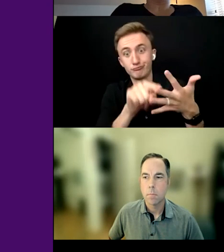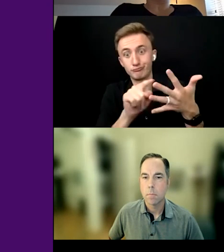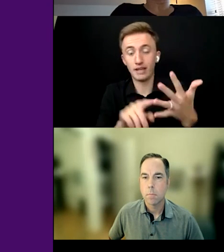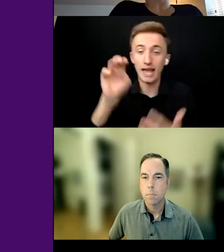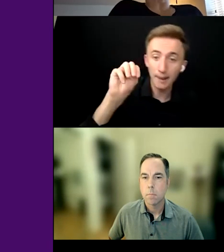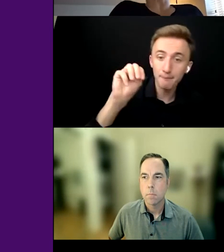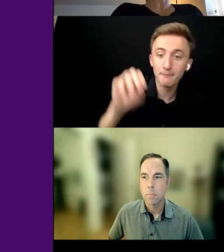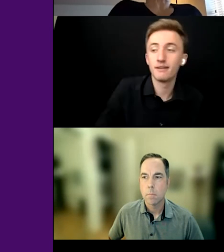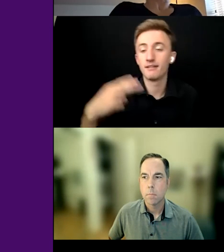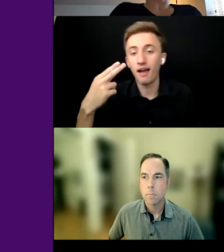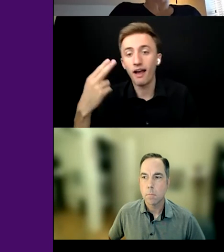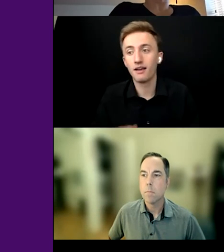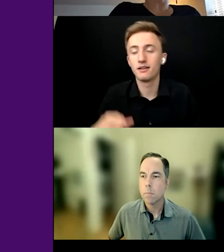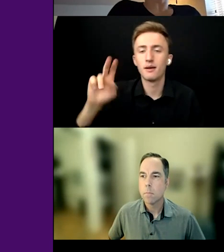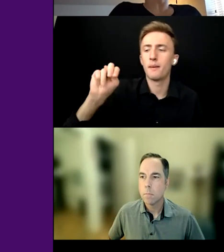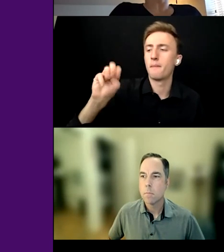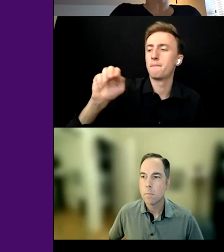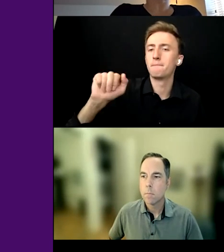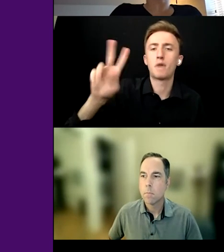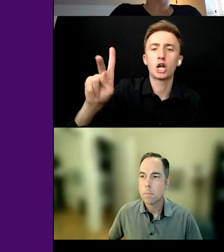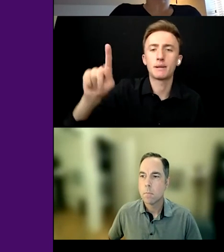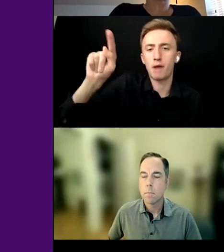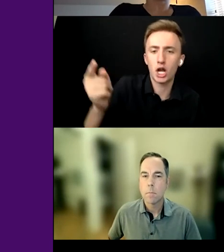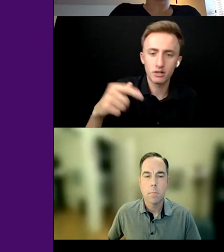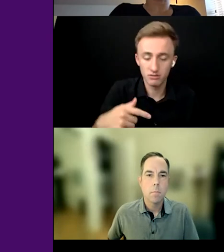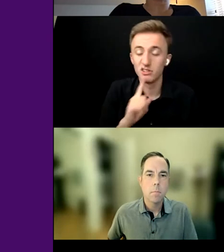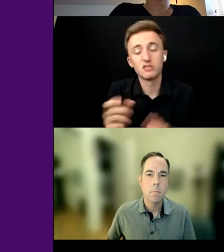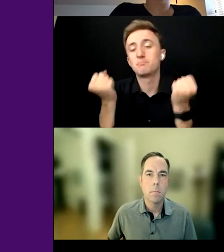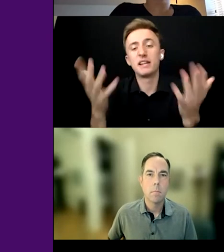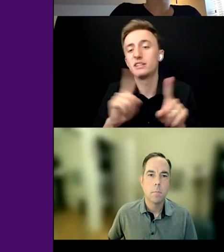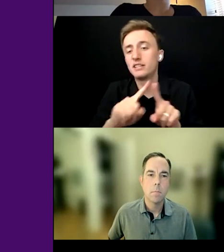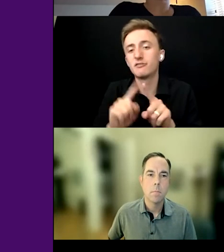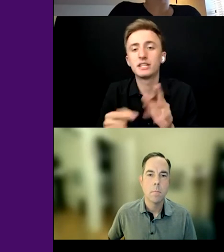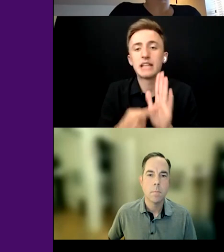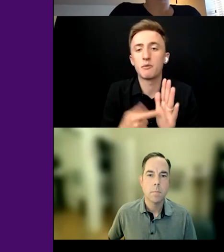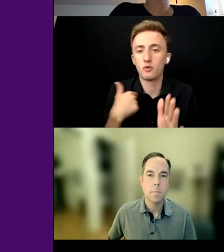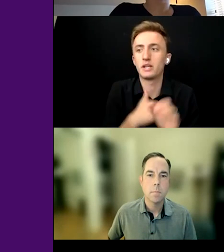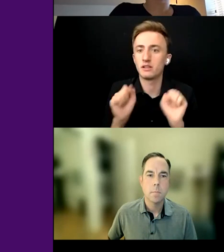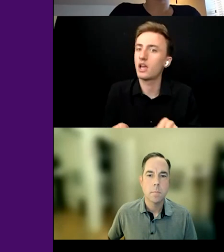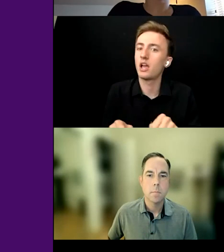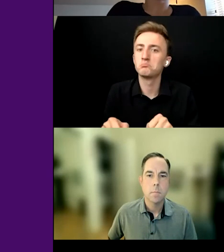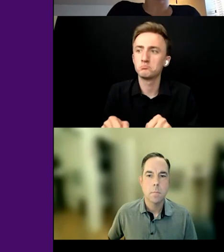Mark is another one, those are examples where we could surface the content and the meaning behind